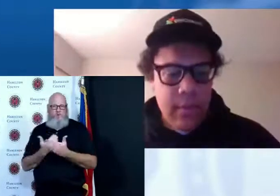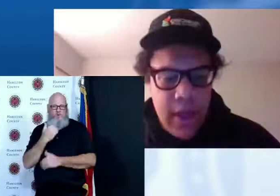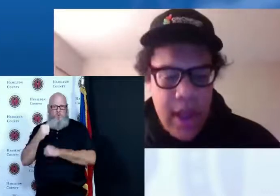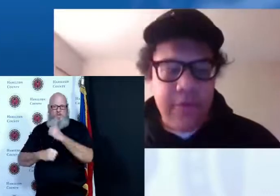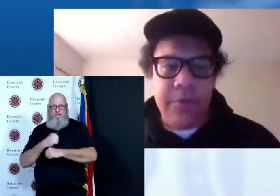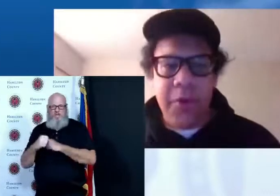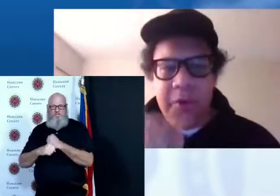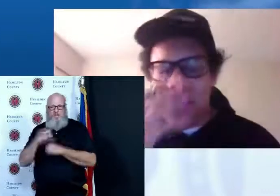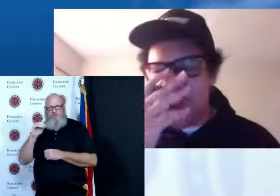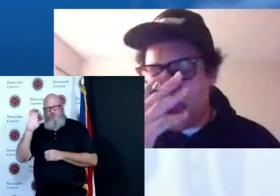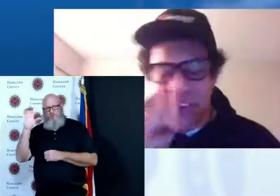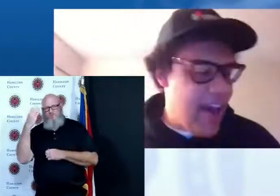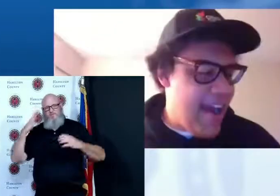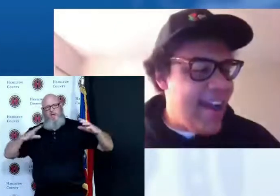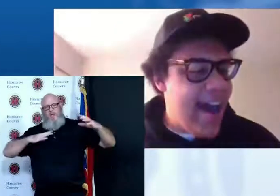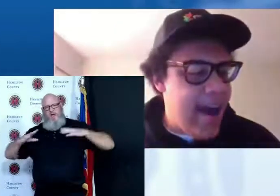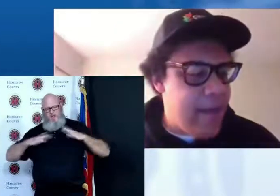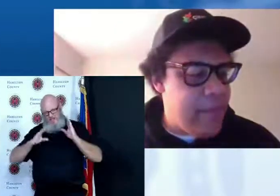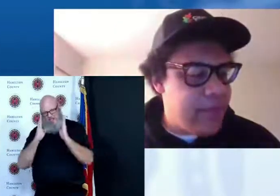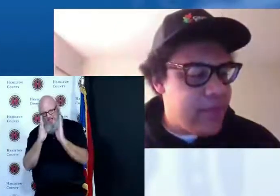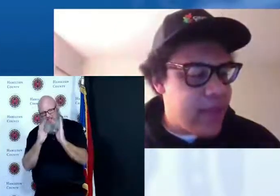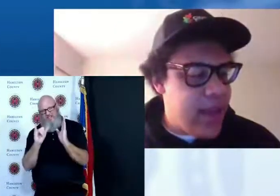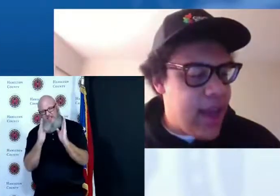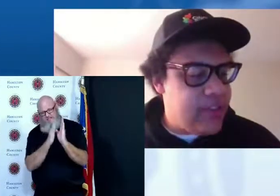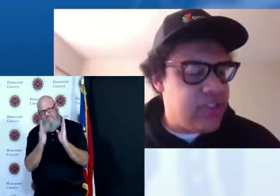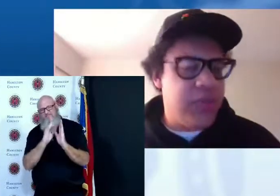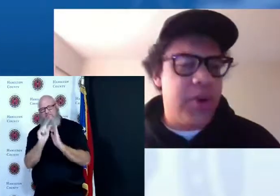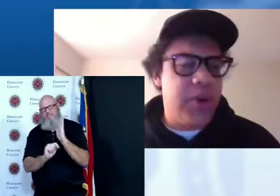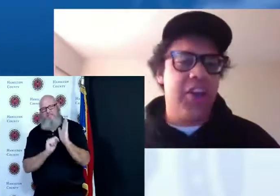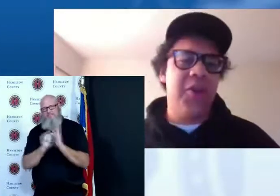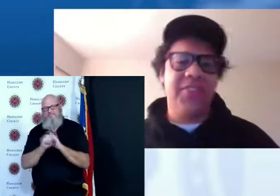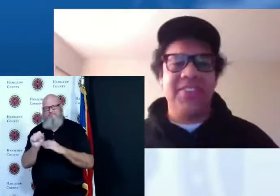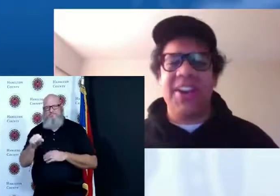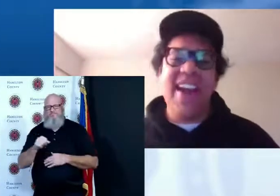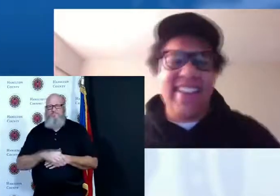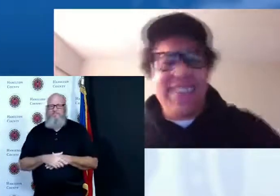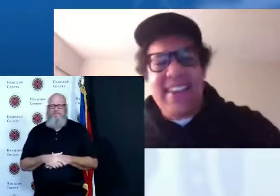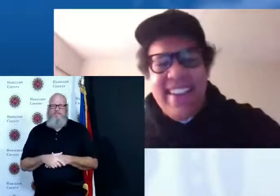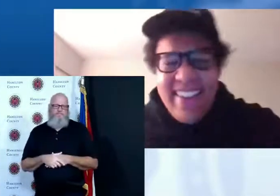okay I have some more questions for Greg I just wanted to go over sorry I didn't mean to kick you